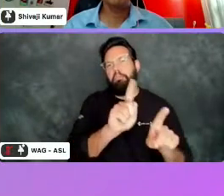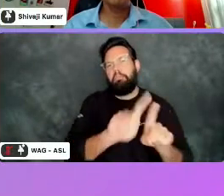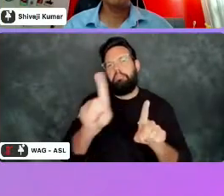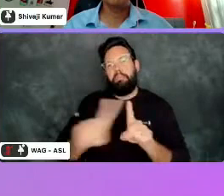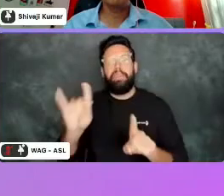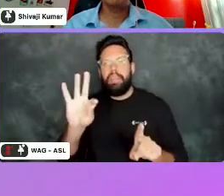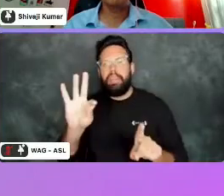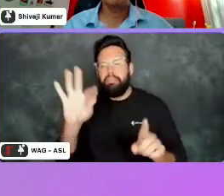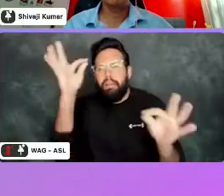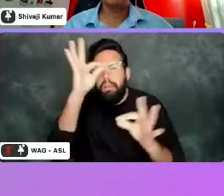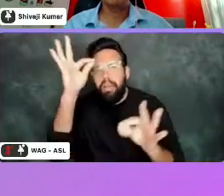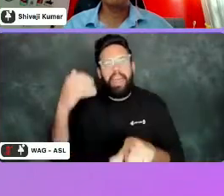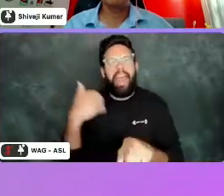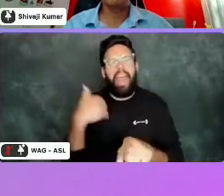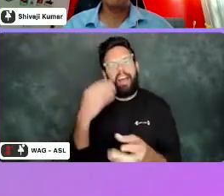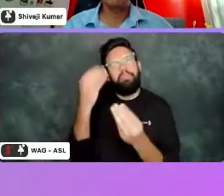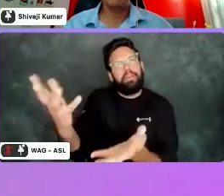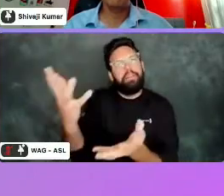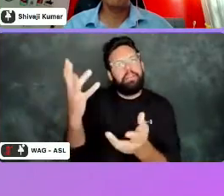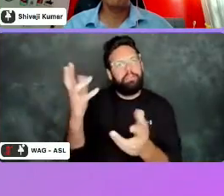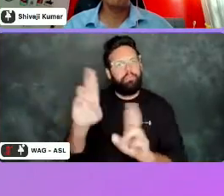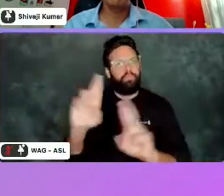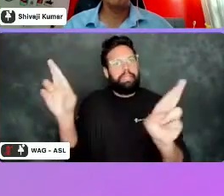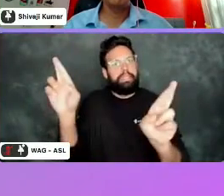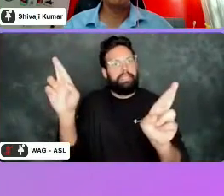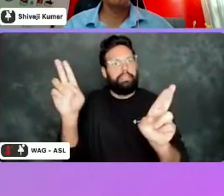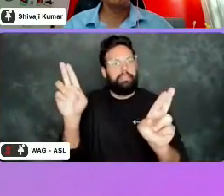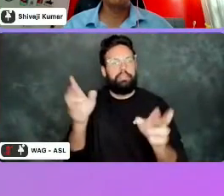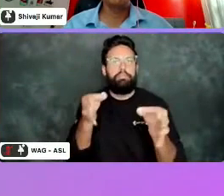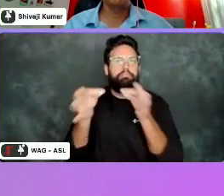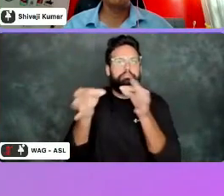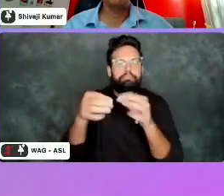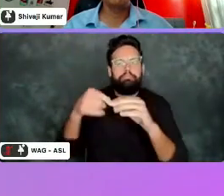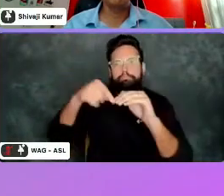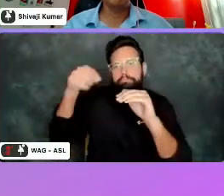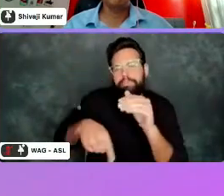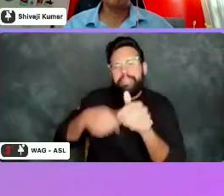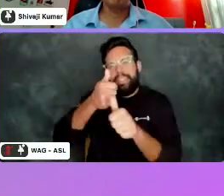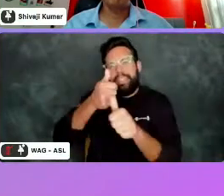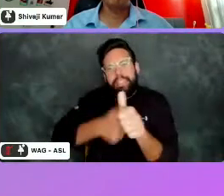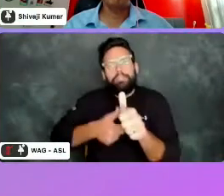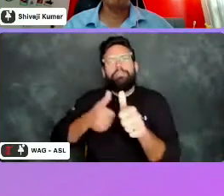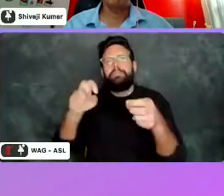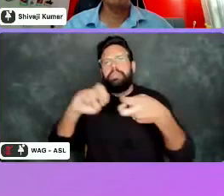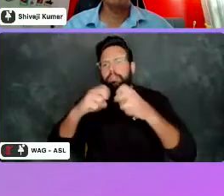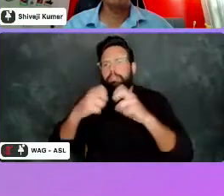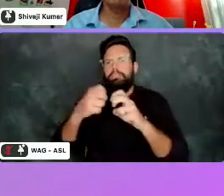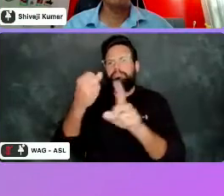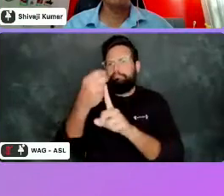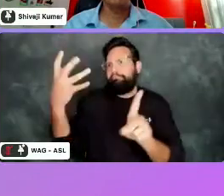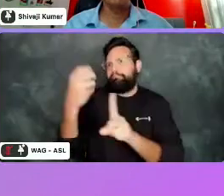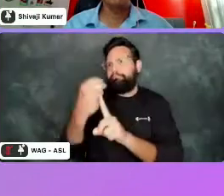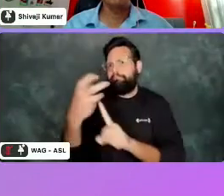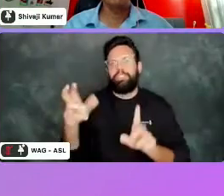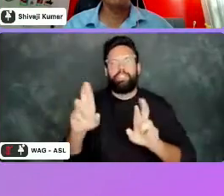And that will contain a background on the issue and how you might fix the issue. So this will tell me actually to use the lang attributes.